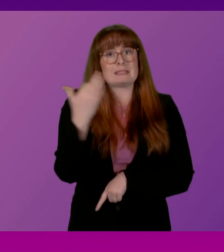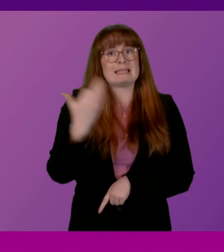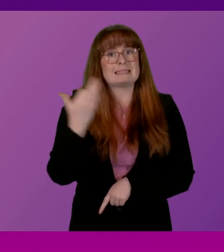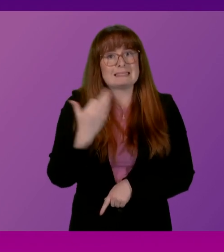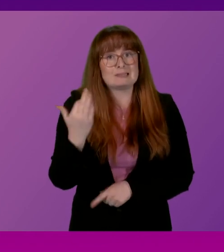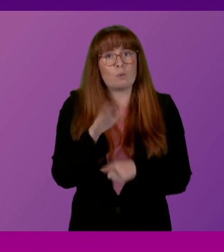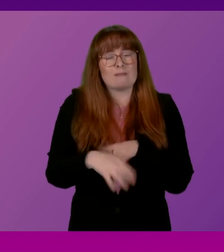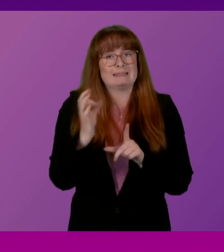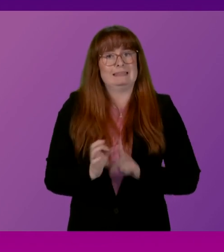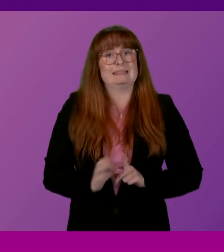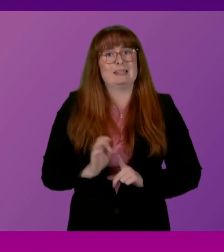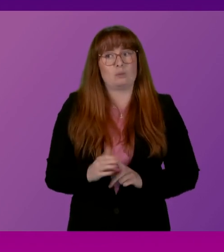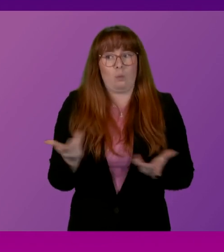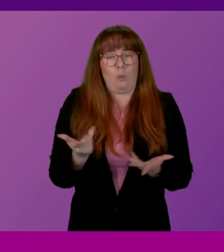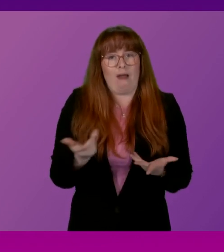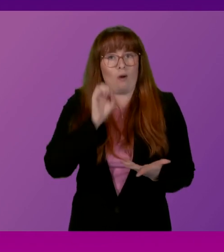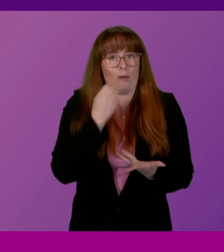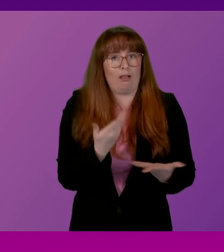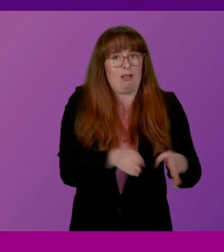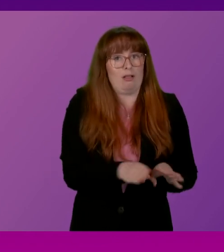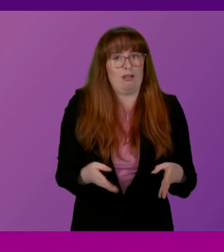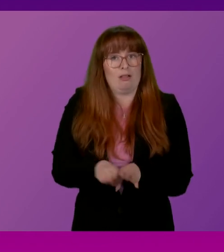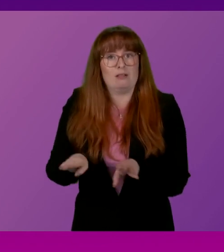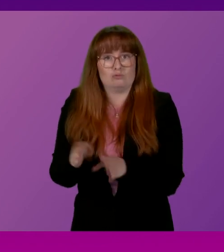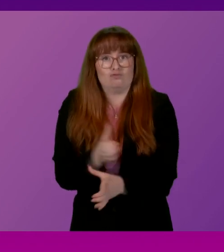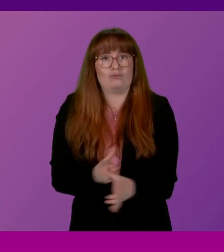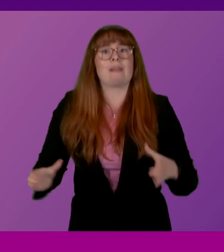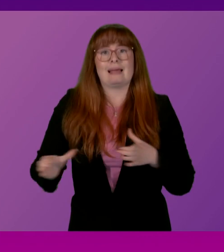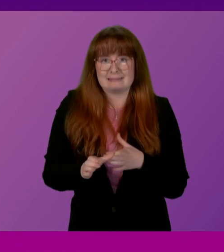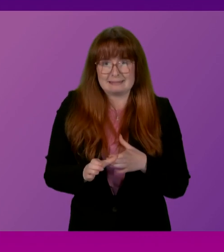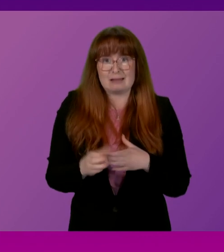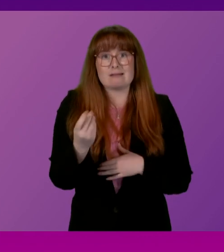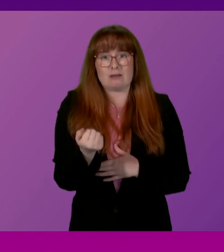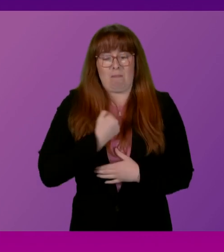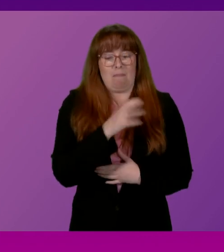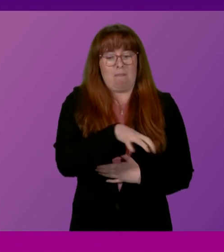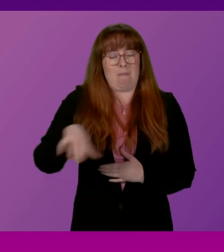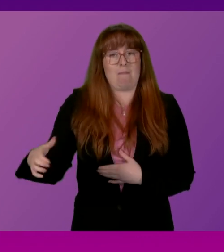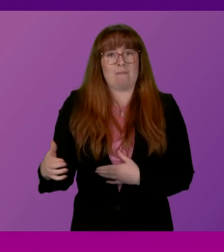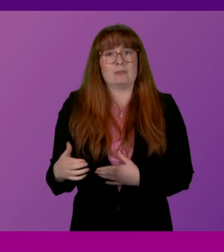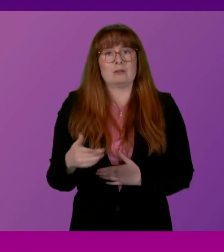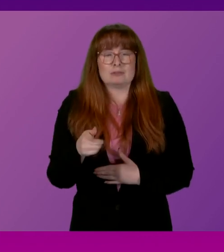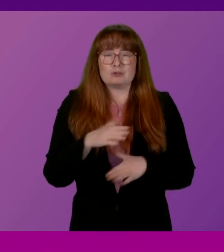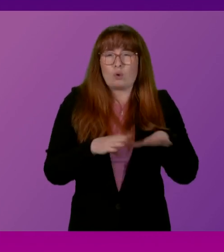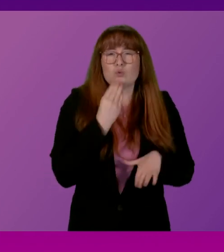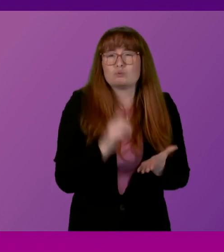gave details of where, for example, it would seek to replace some of its estate that was underused.